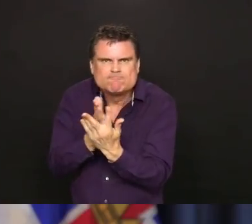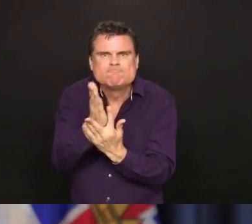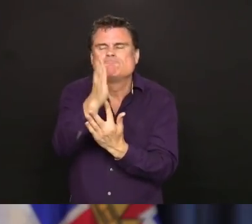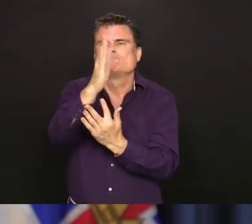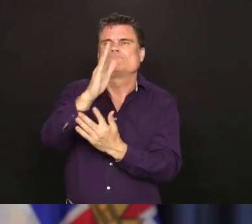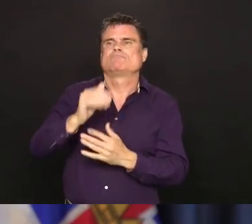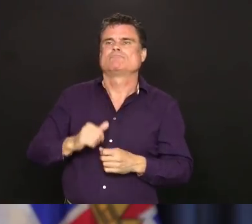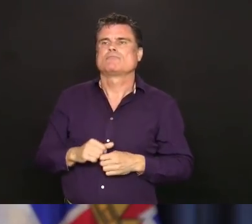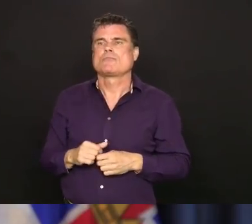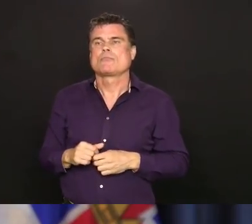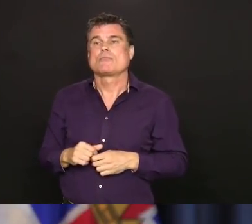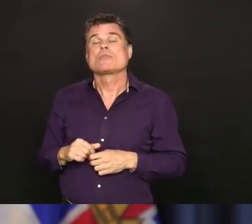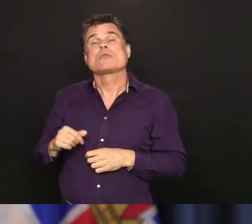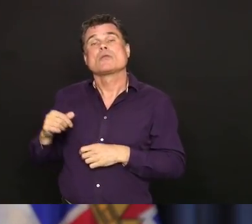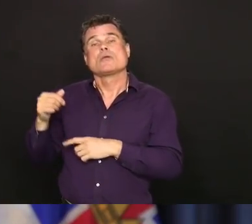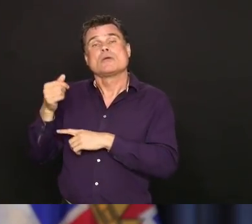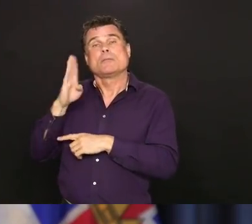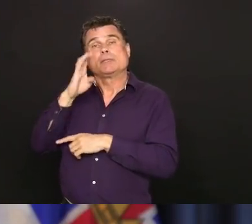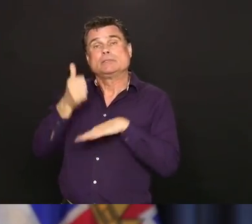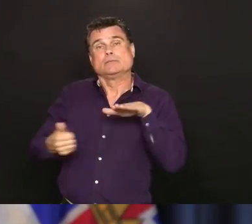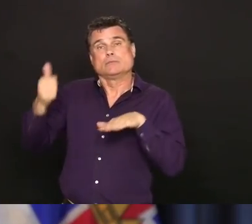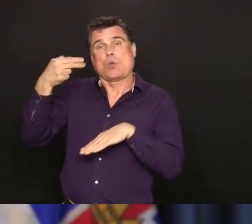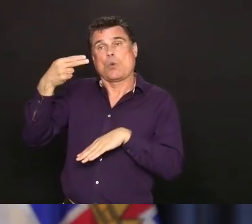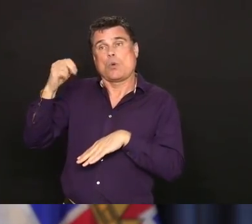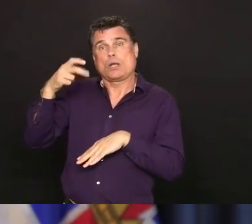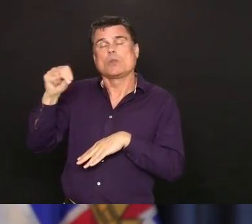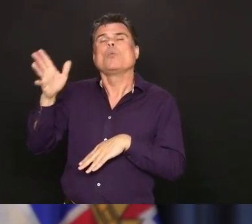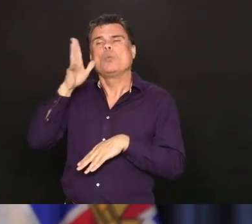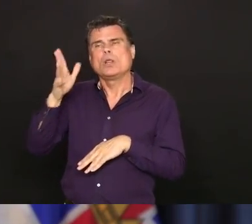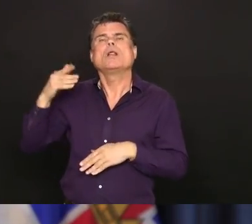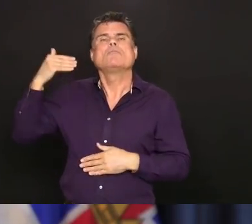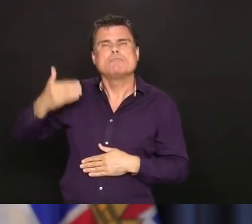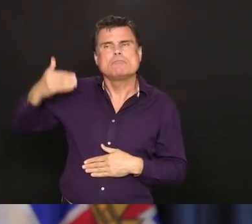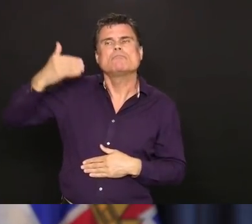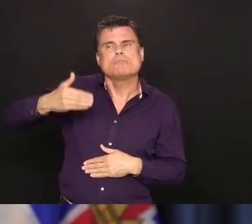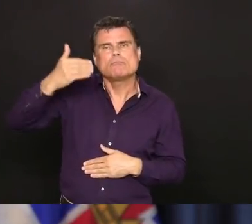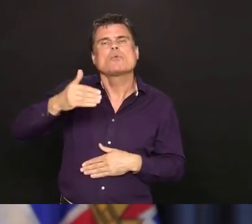regularly as he's doing and will do tomorrow. I'm focused on the health care